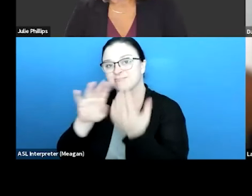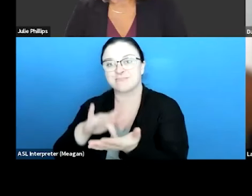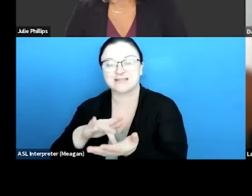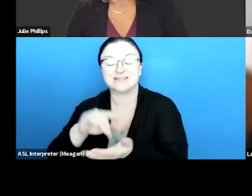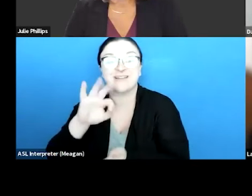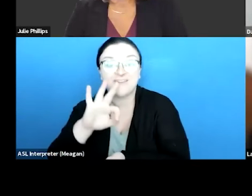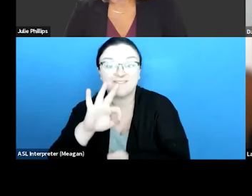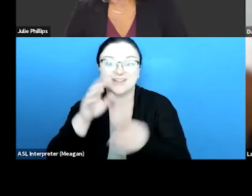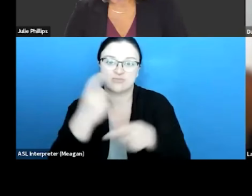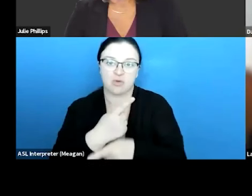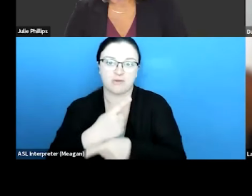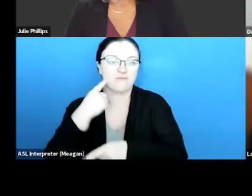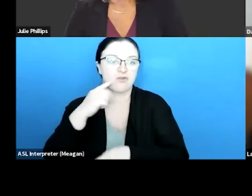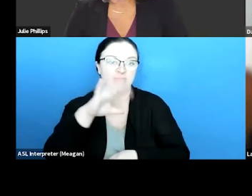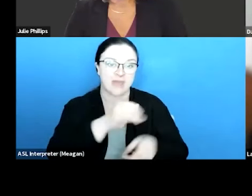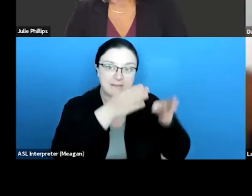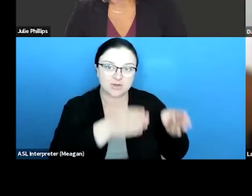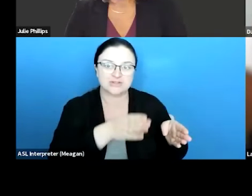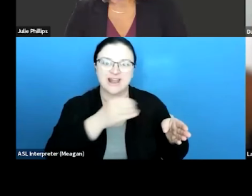and the staff and individual agree.